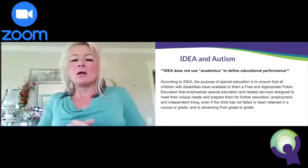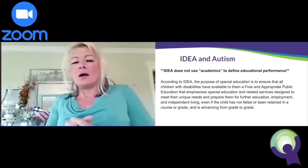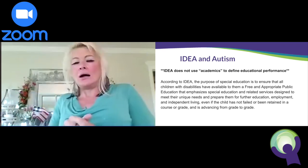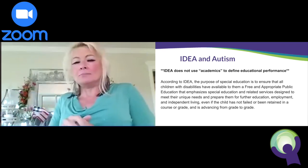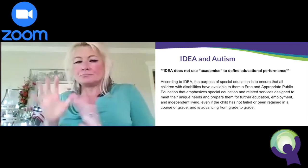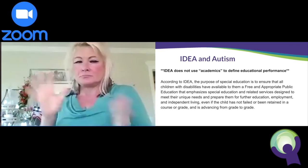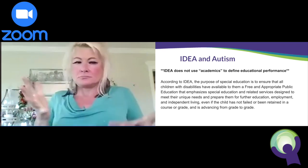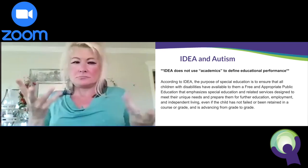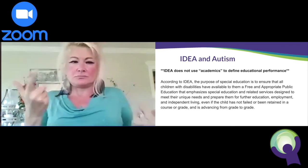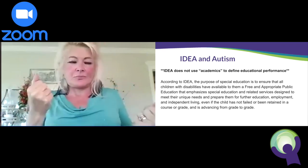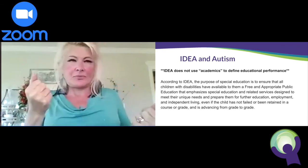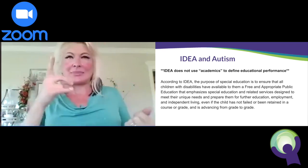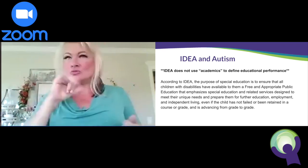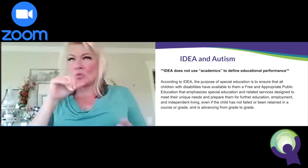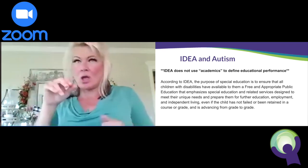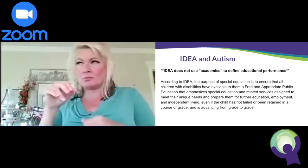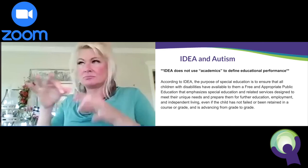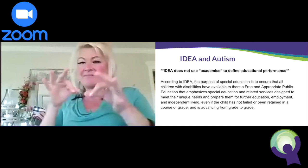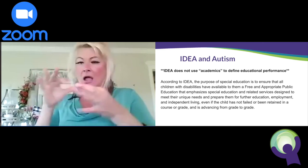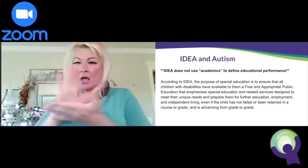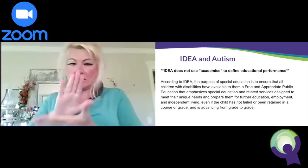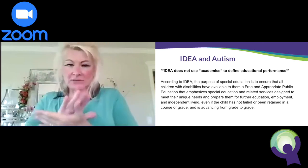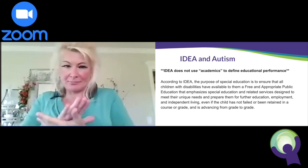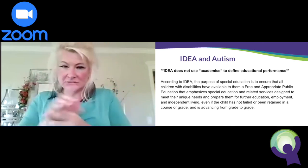A lot of people unfortunately overlook this.